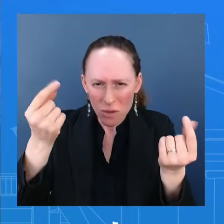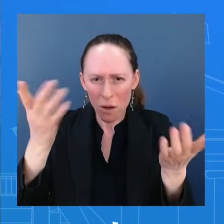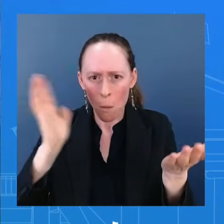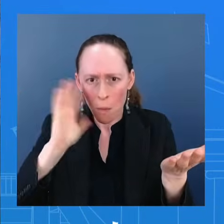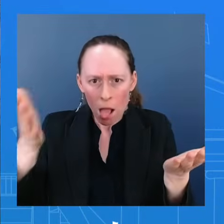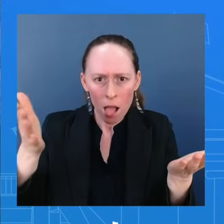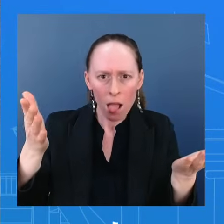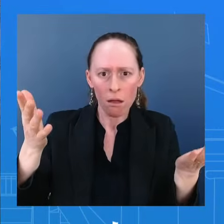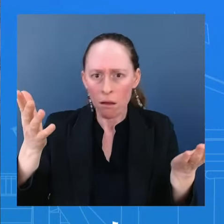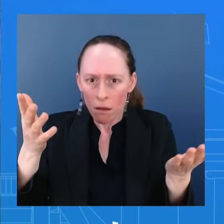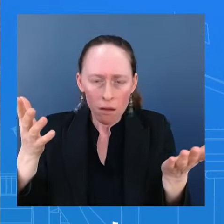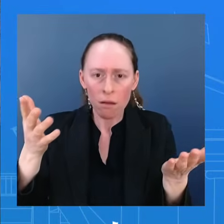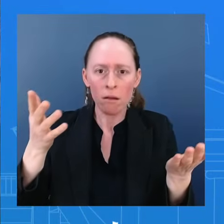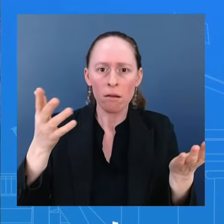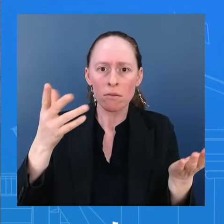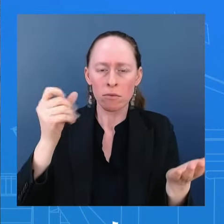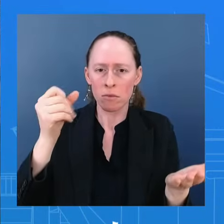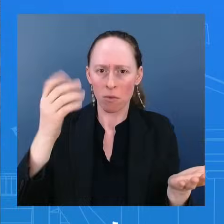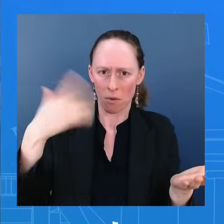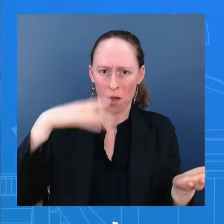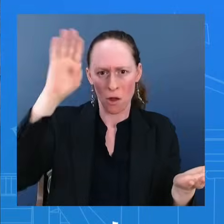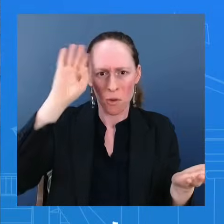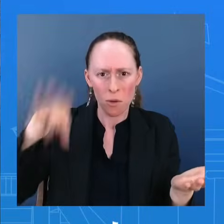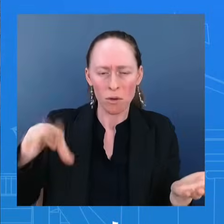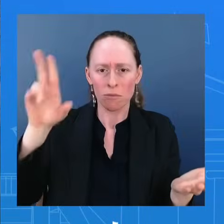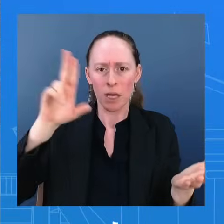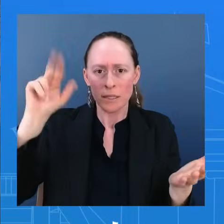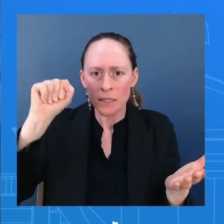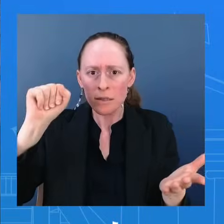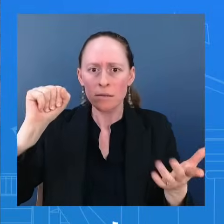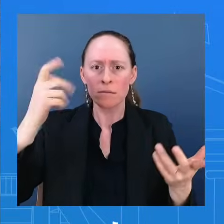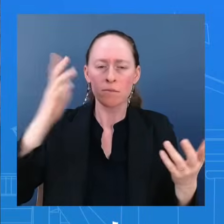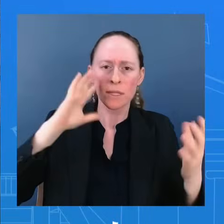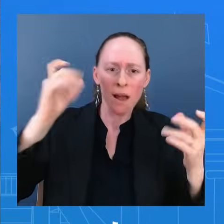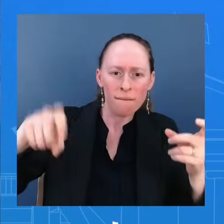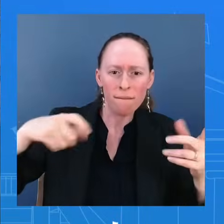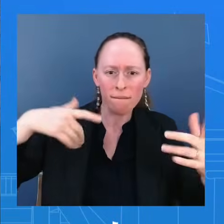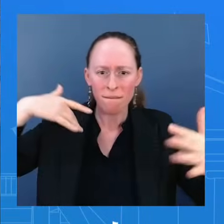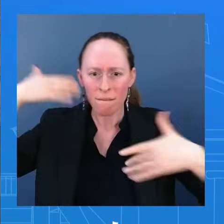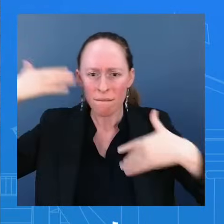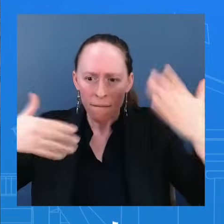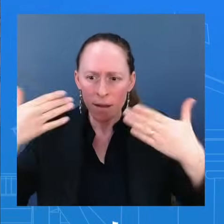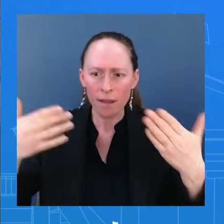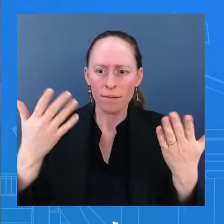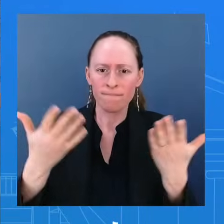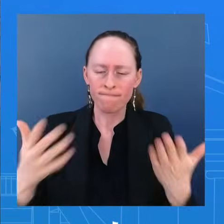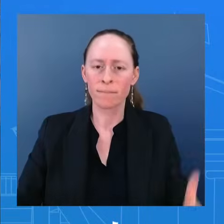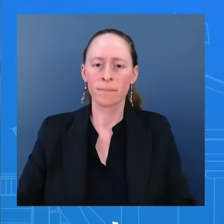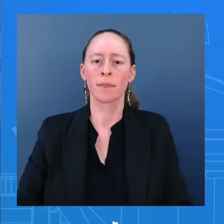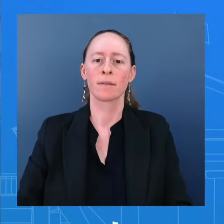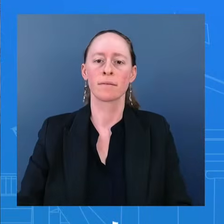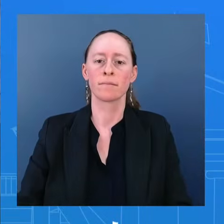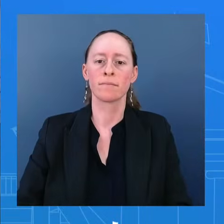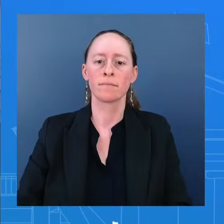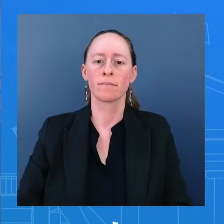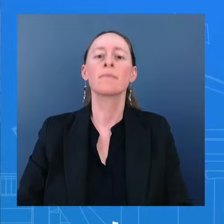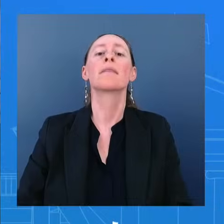or, rather, on Austin Tice. There have been reports -- scattered reports that he could be in Iran. Can you say anything to that?